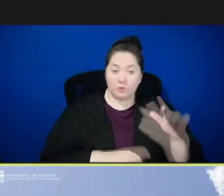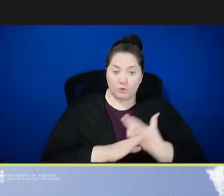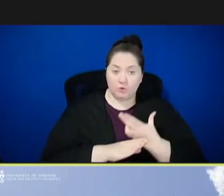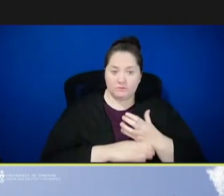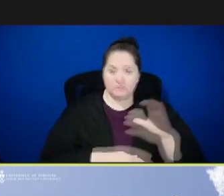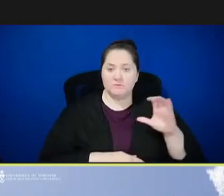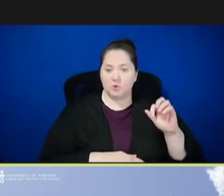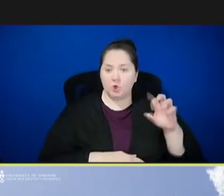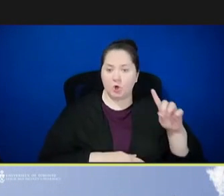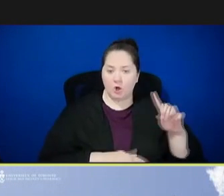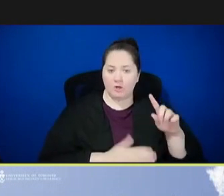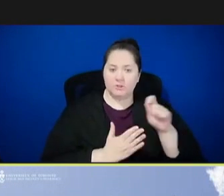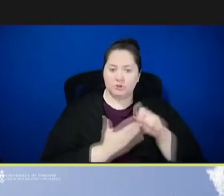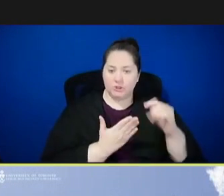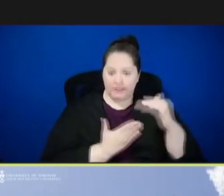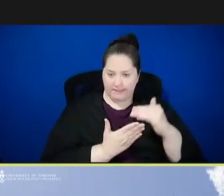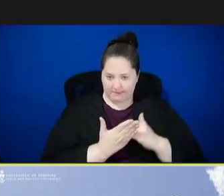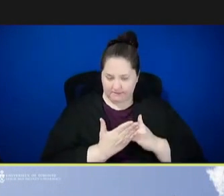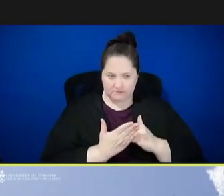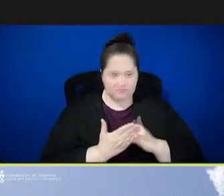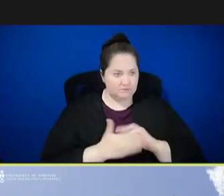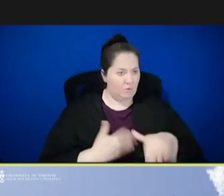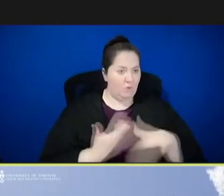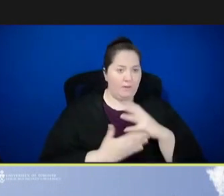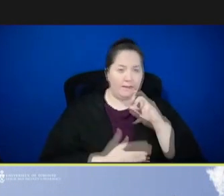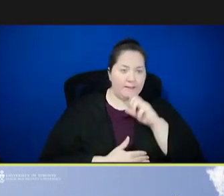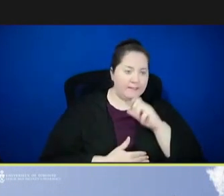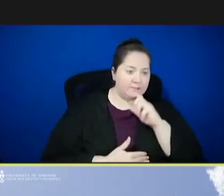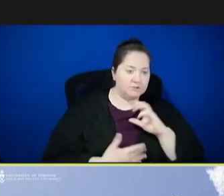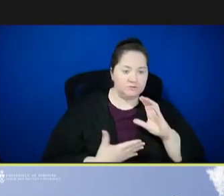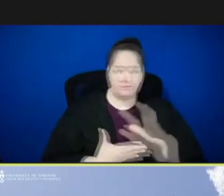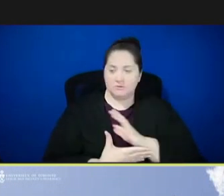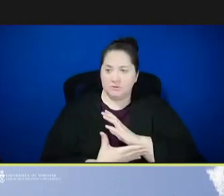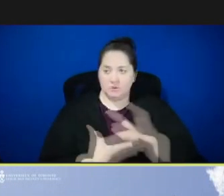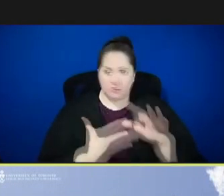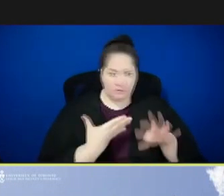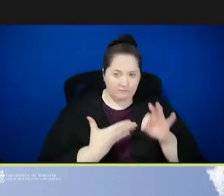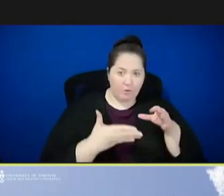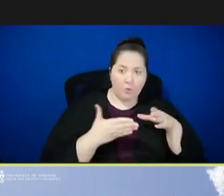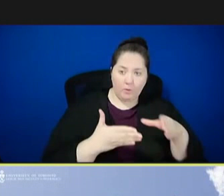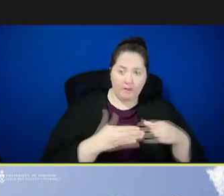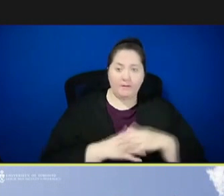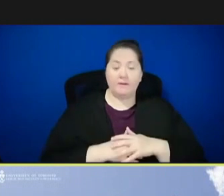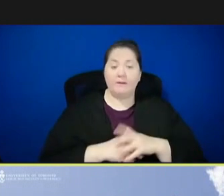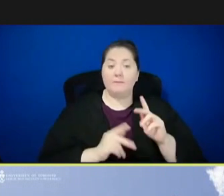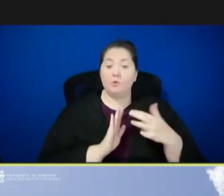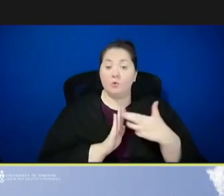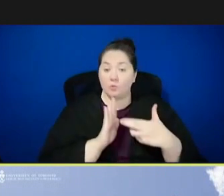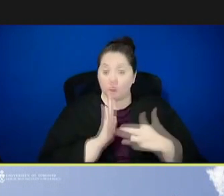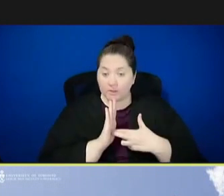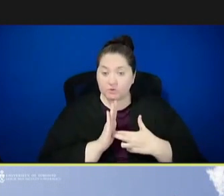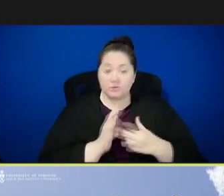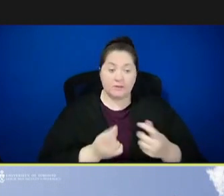checklist. So, across all ages, we find a way when people register, when they come to be vaccinated,